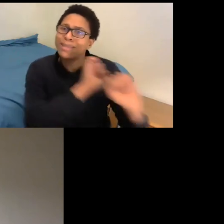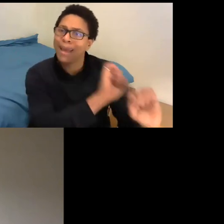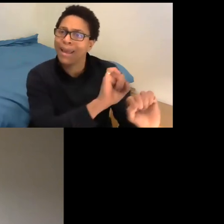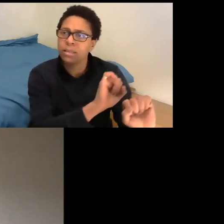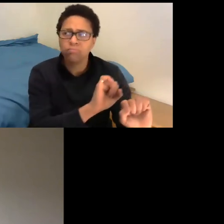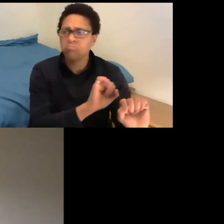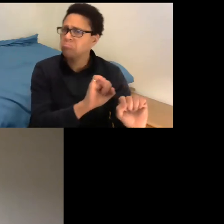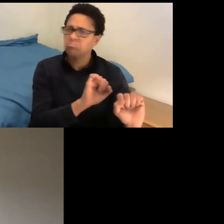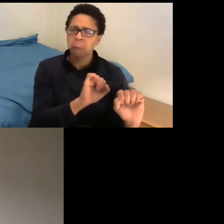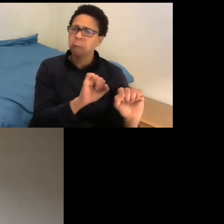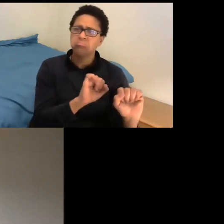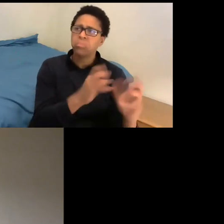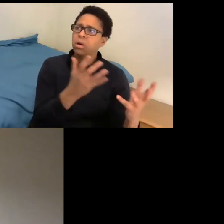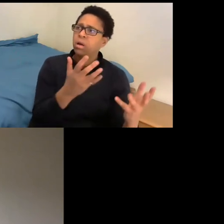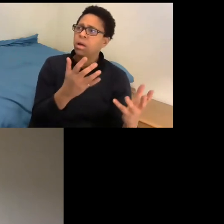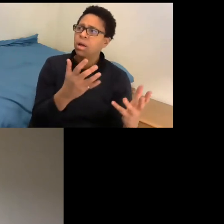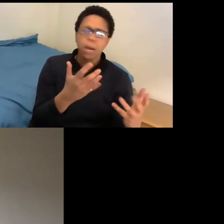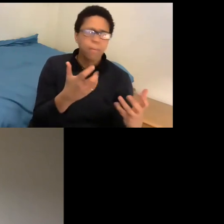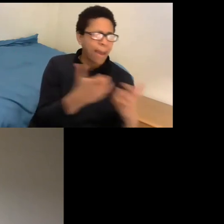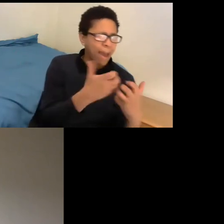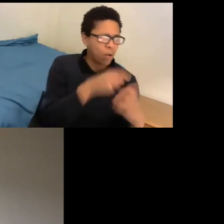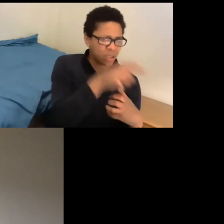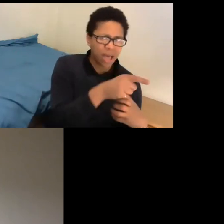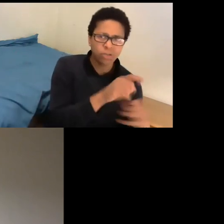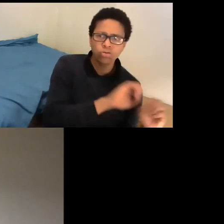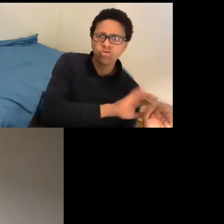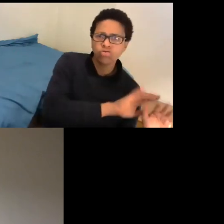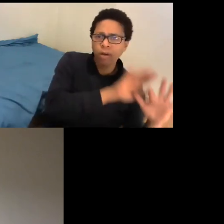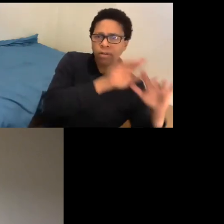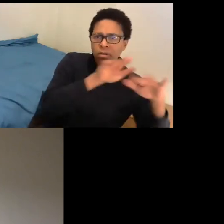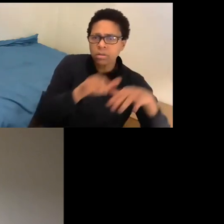these, you know, genres, I think is really interesting. And the